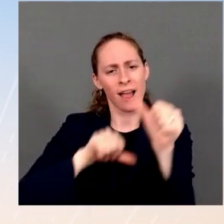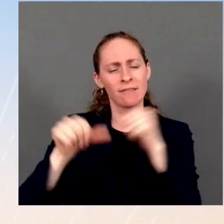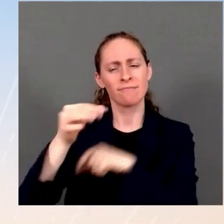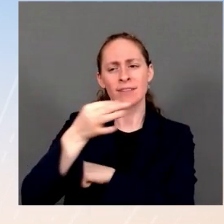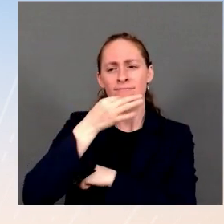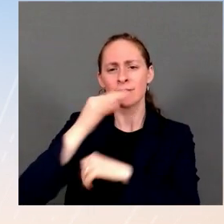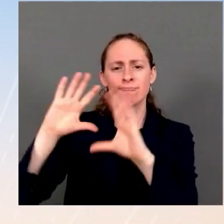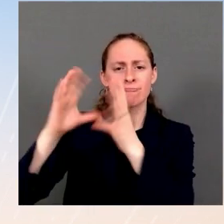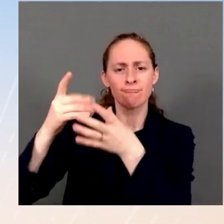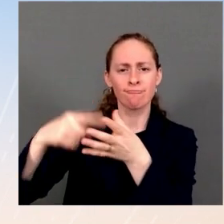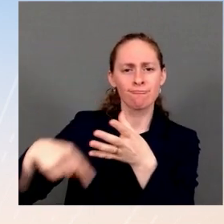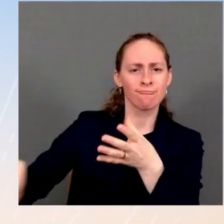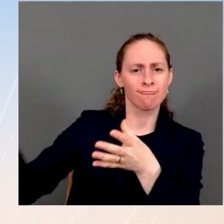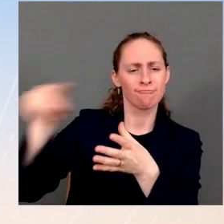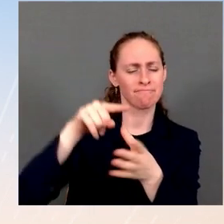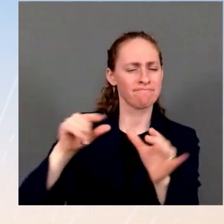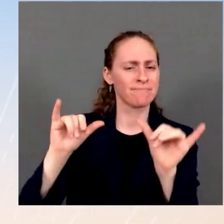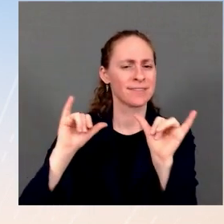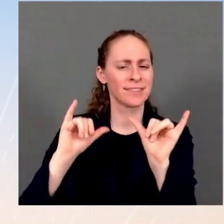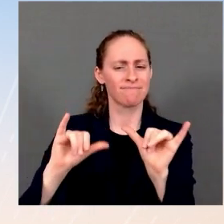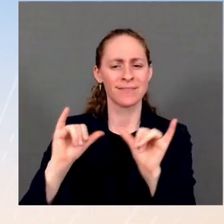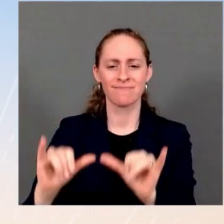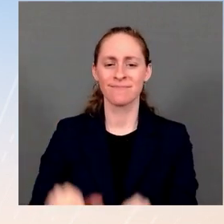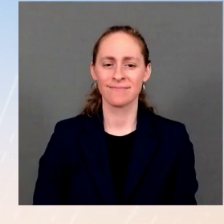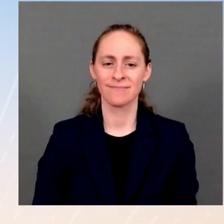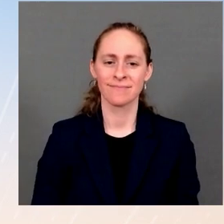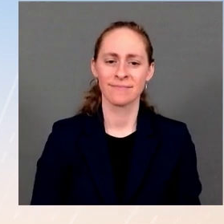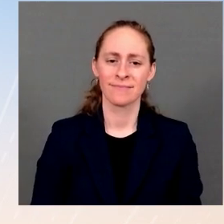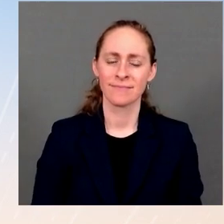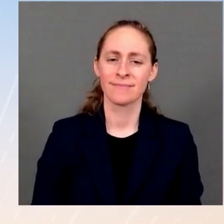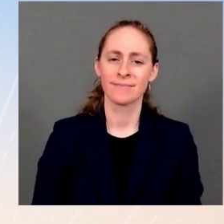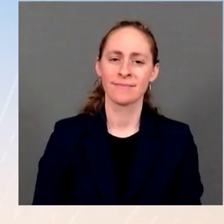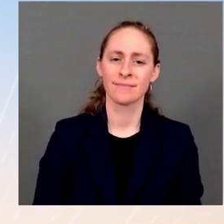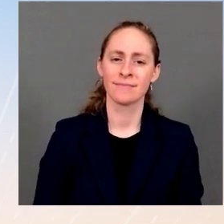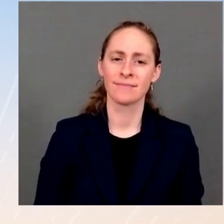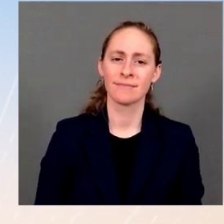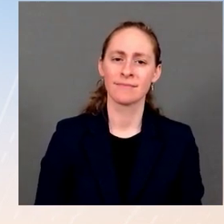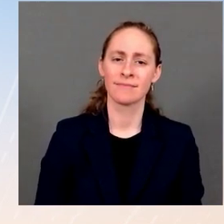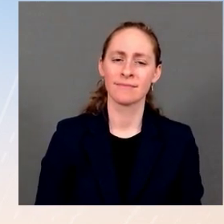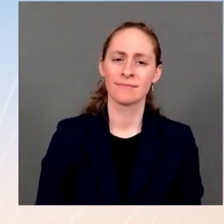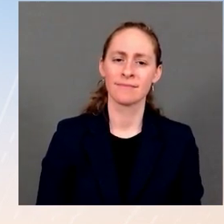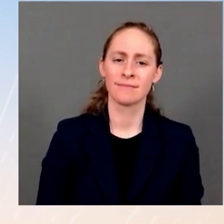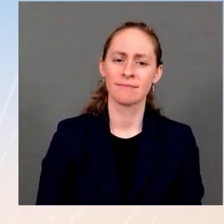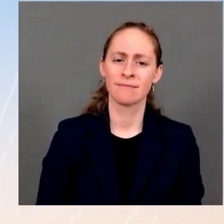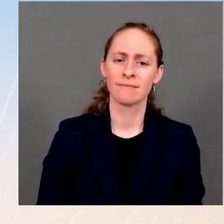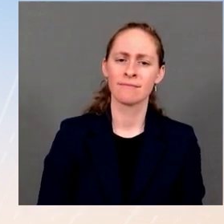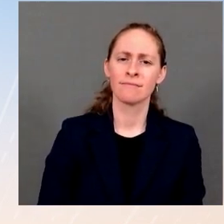Ms. Jean-Pierre: Oh, the -- in South -- in South Carolina? The Press: Yes. What's the topic? Is he talking about voting rights? Is he advancing that? Ms. Jean-Pierre: I -- we'll have more to share